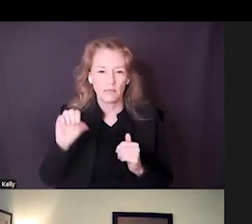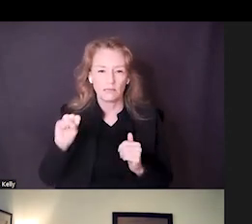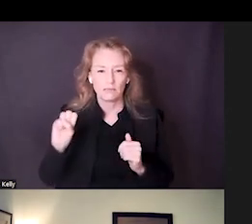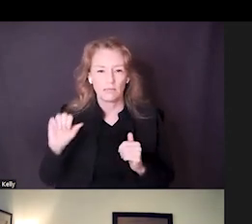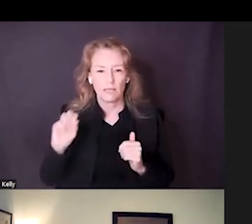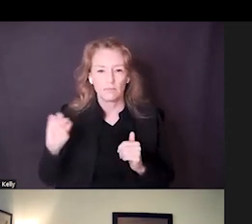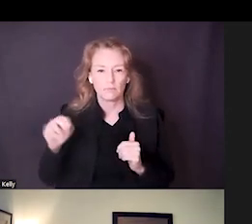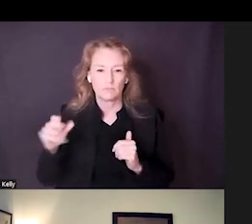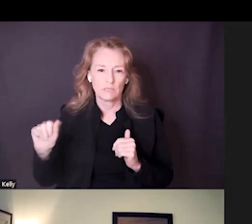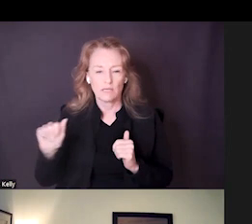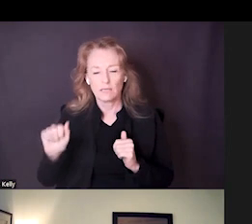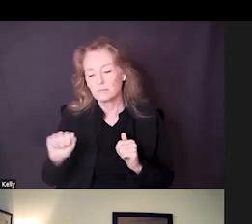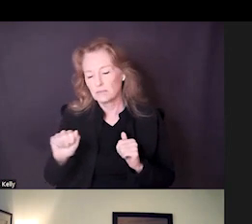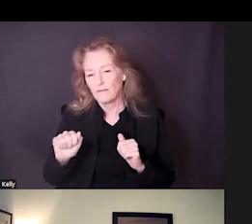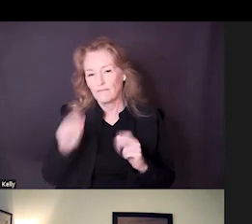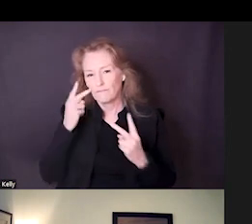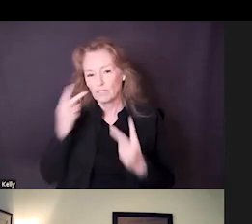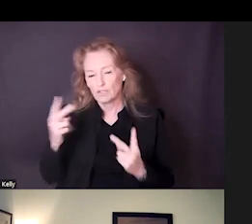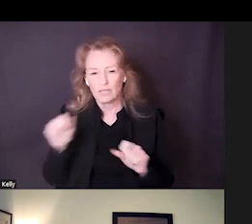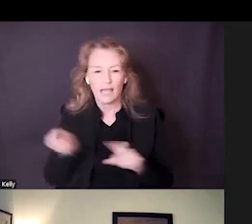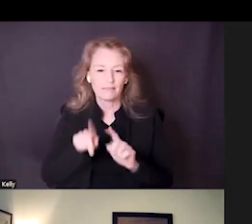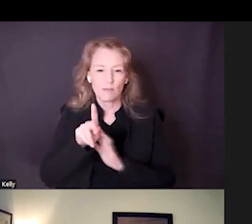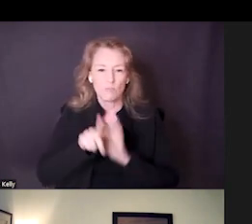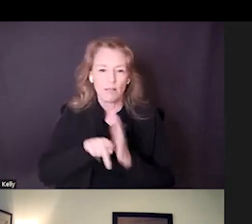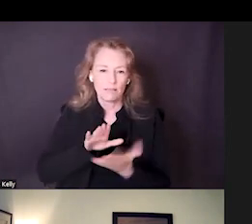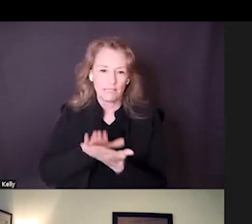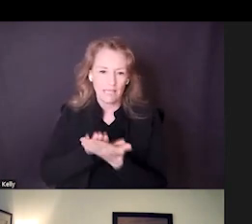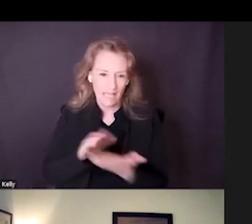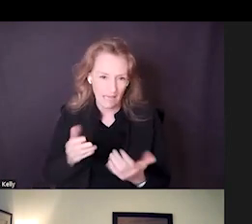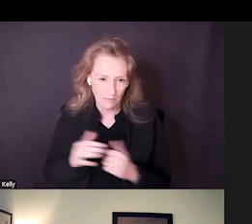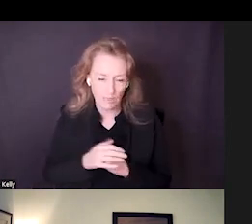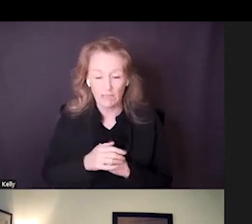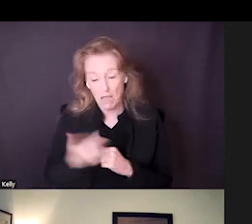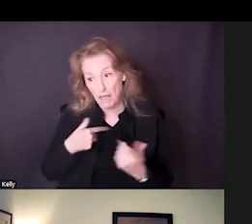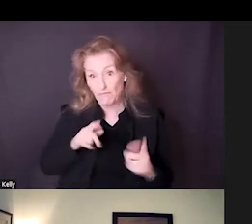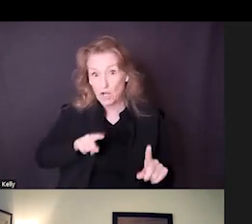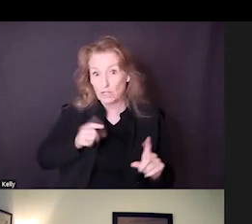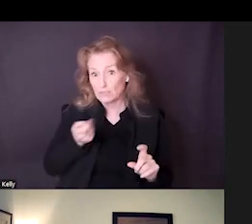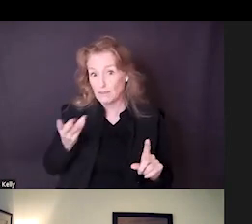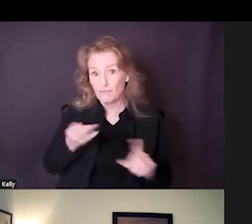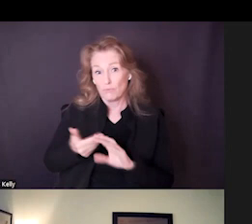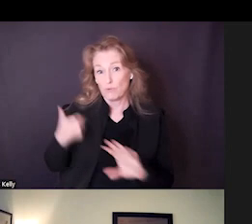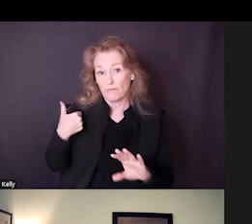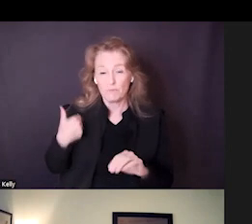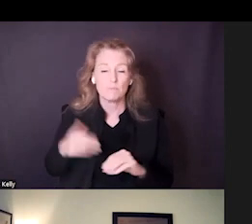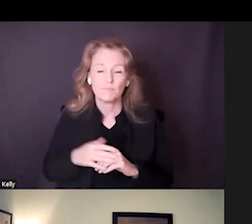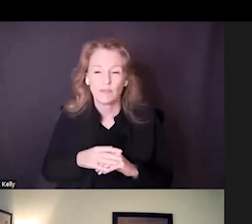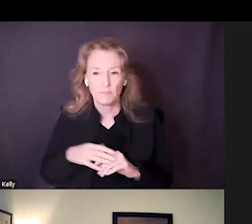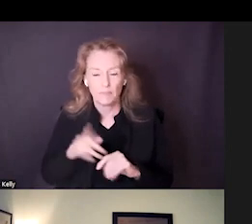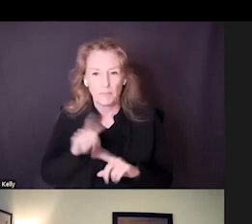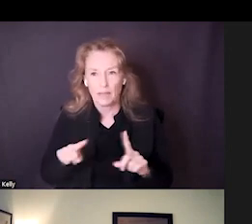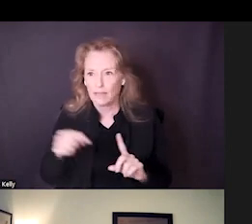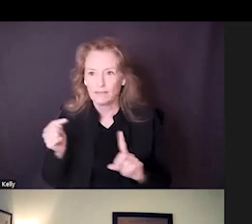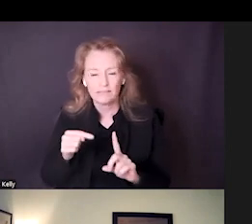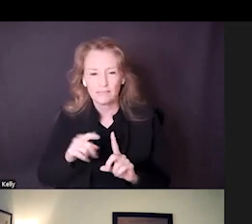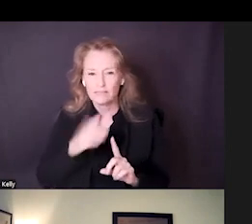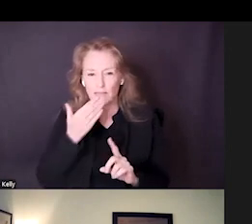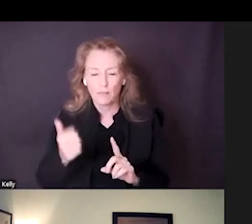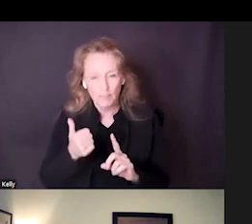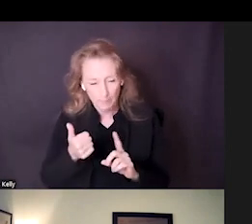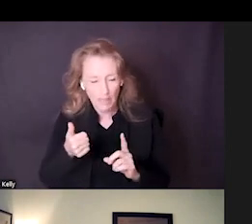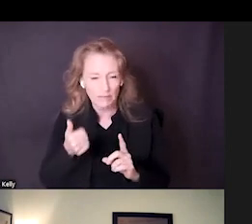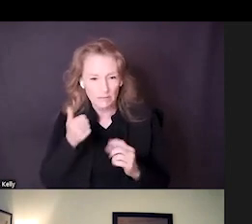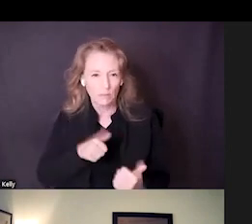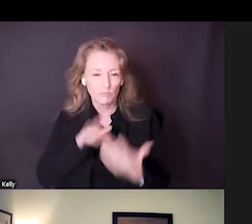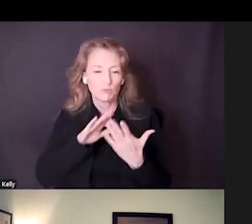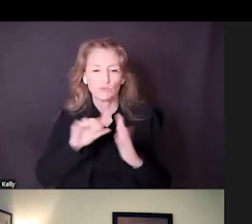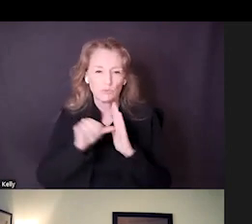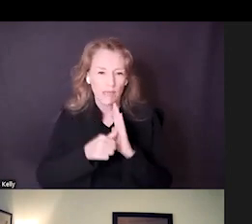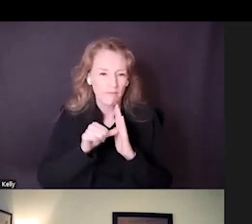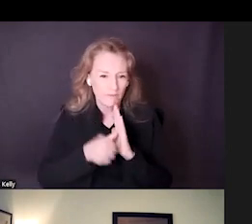I HAVE BEEN TO SEVERAL OTHERS AND THIS IS THE BEST WAY TO MAKE COMMUNICATIONS WITH THE